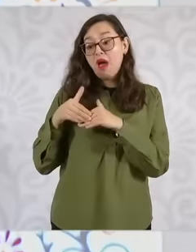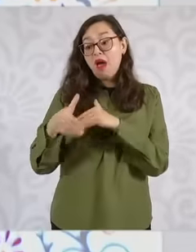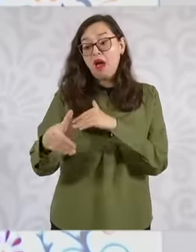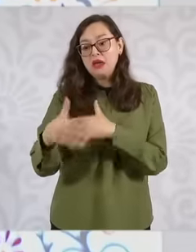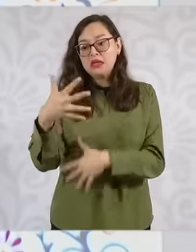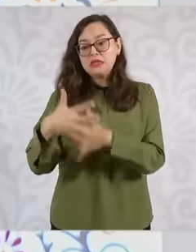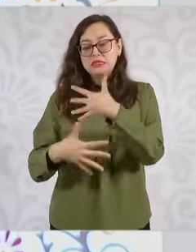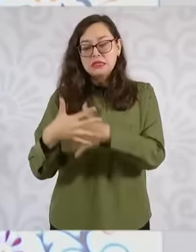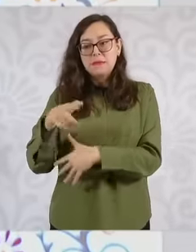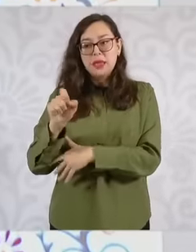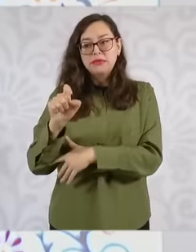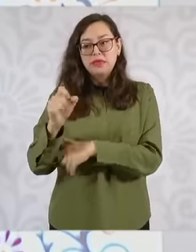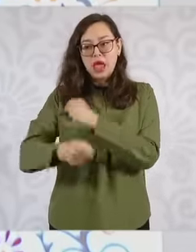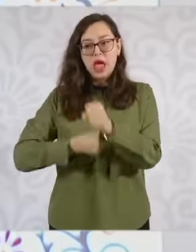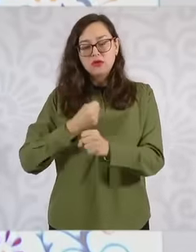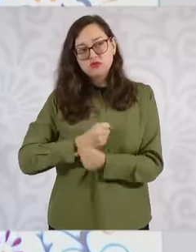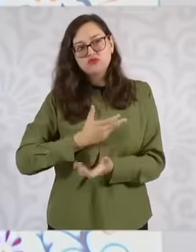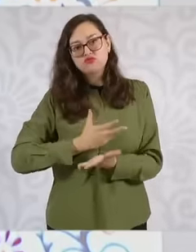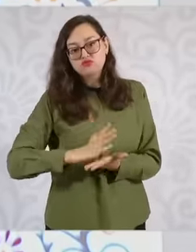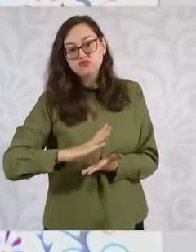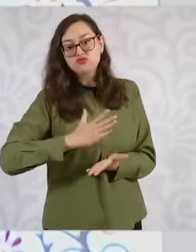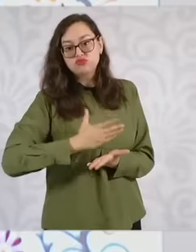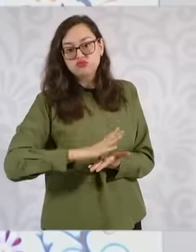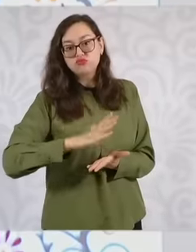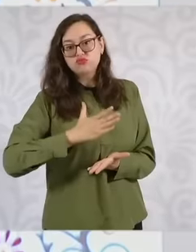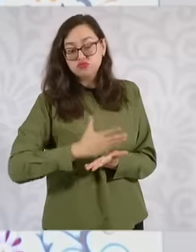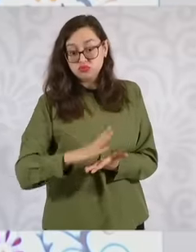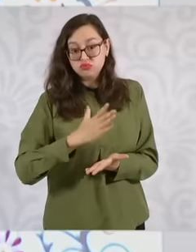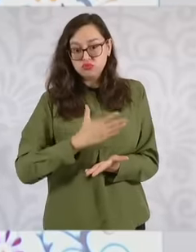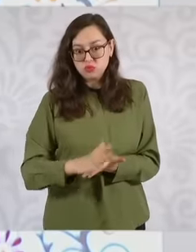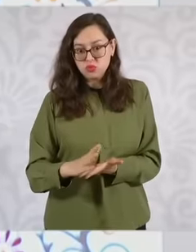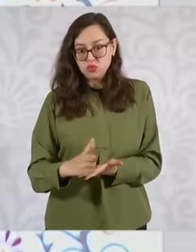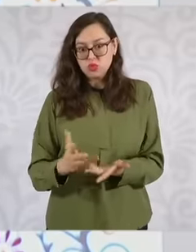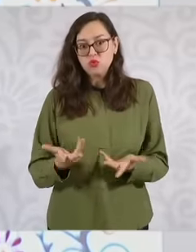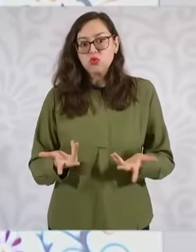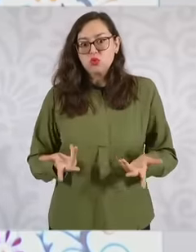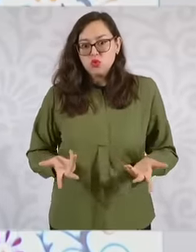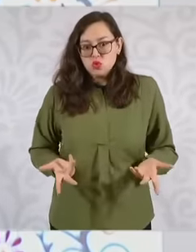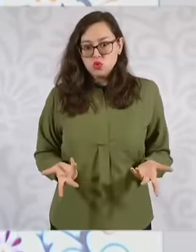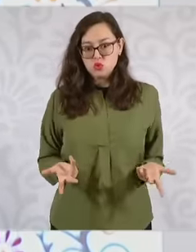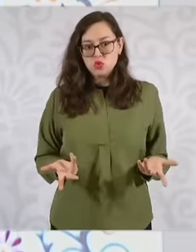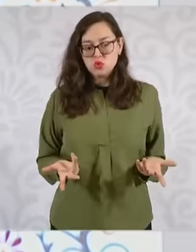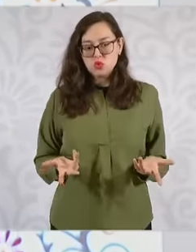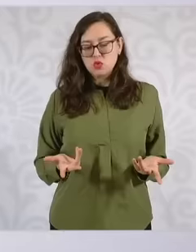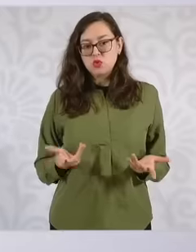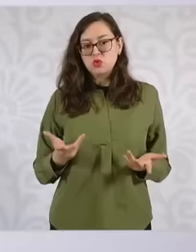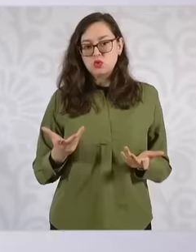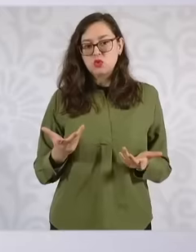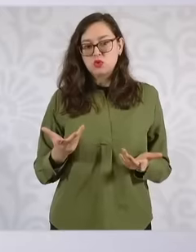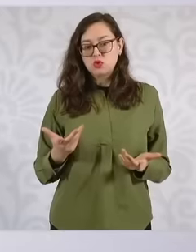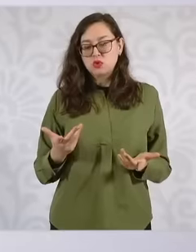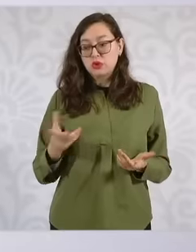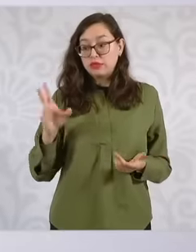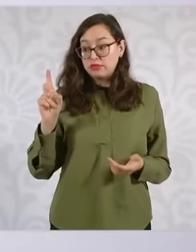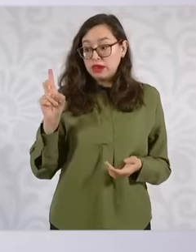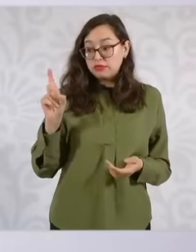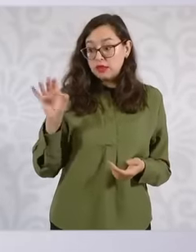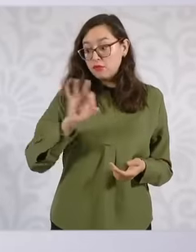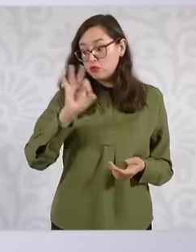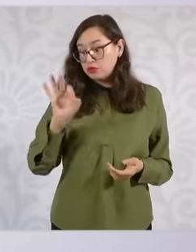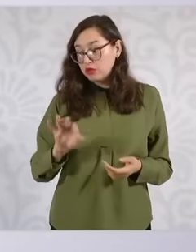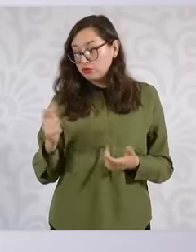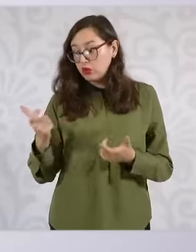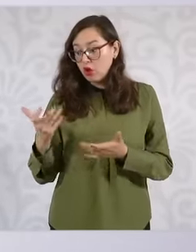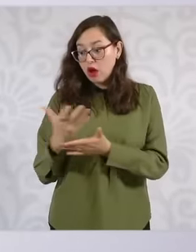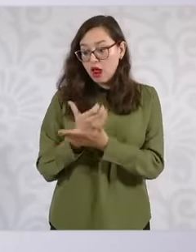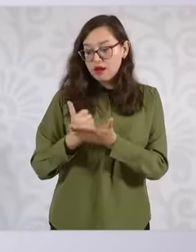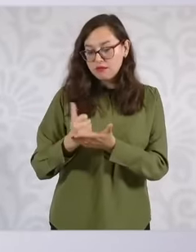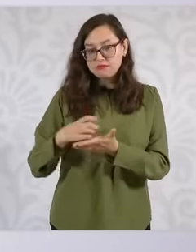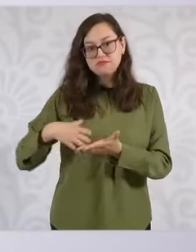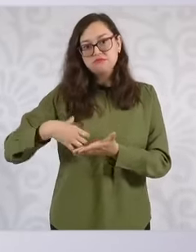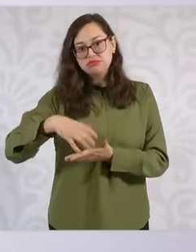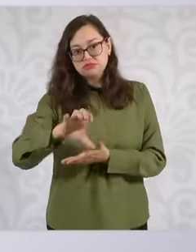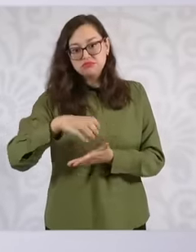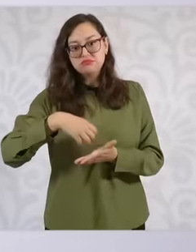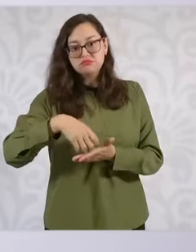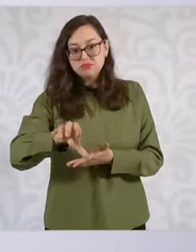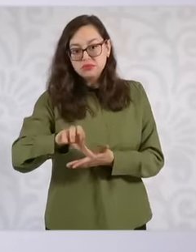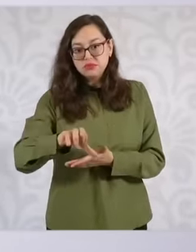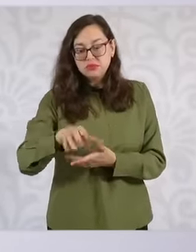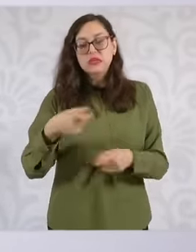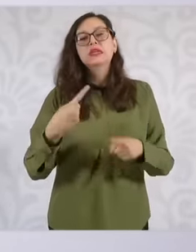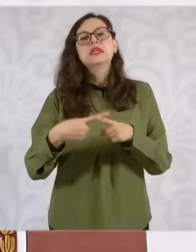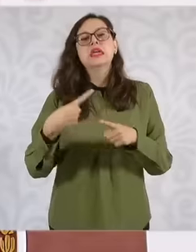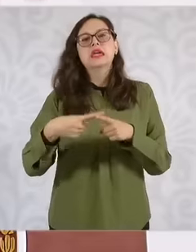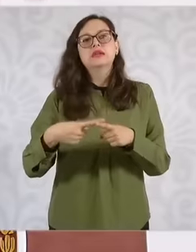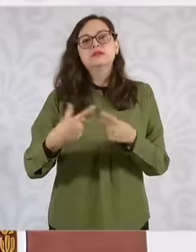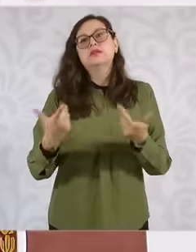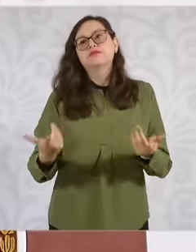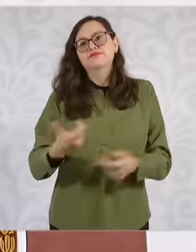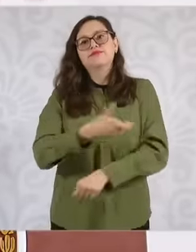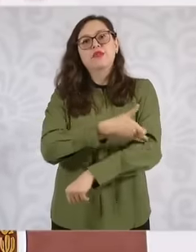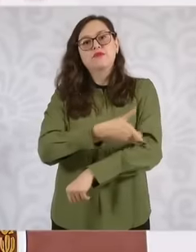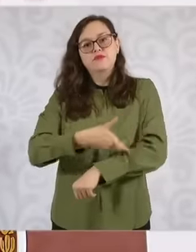years and that they do not pay more than 30% of their income. And we are thinking of families with limited